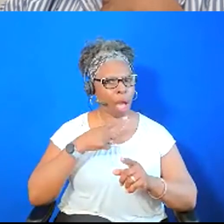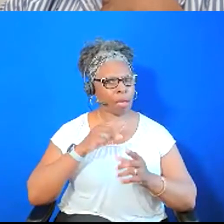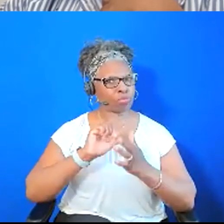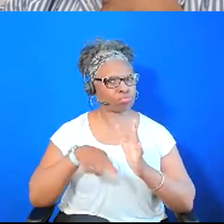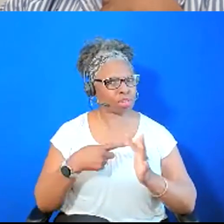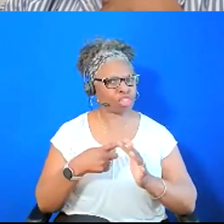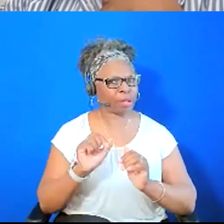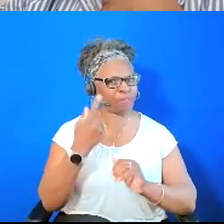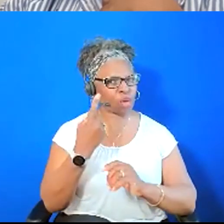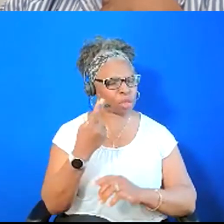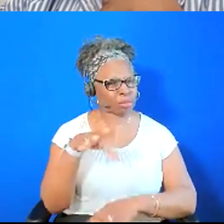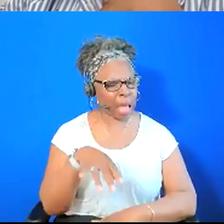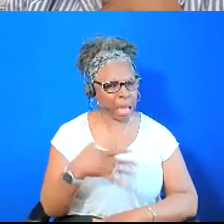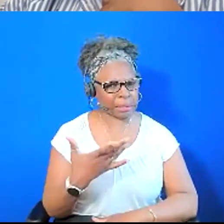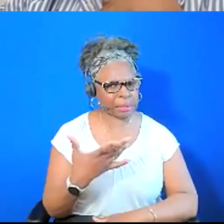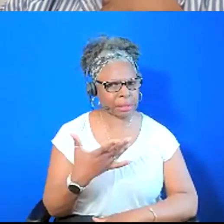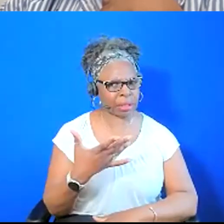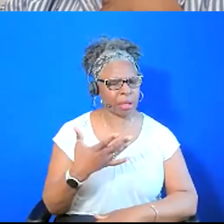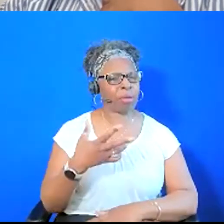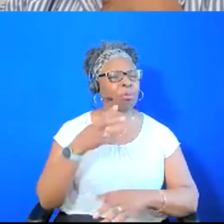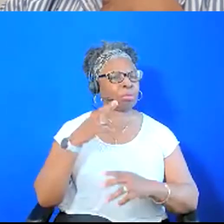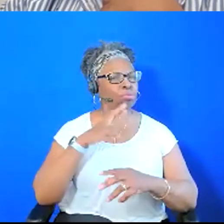for that was that the other person that I was collaborating with,